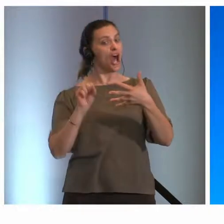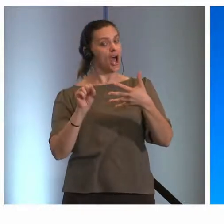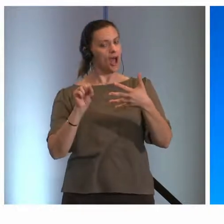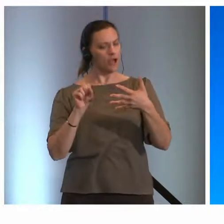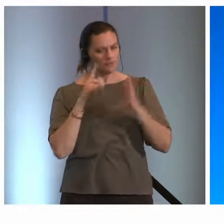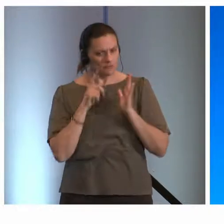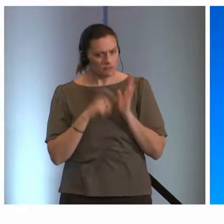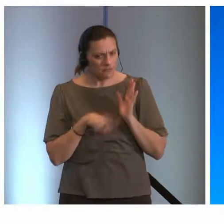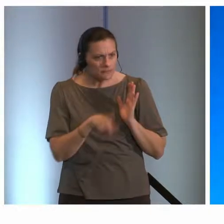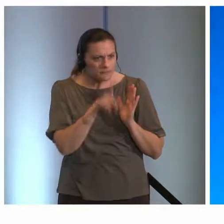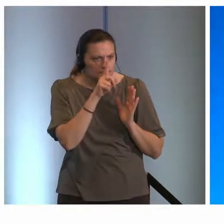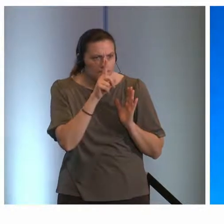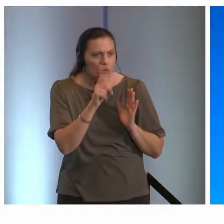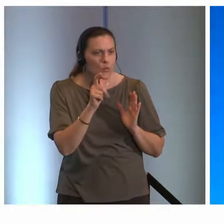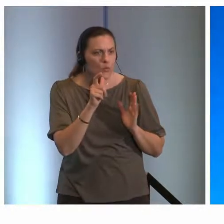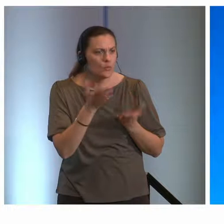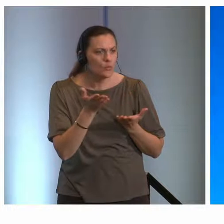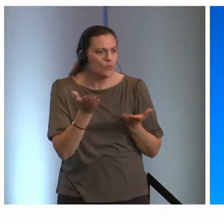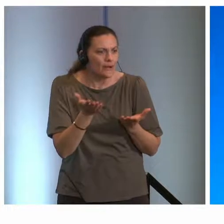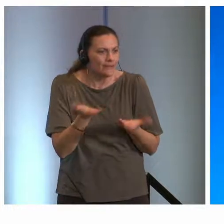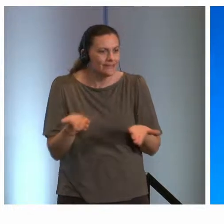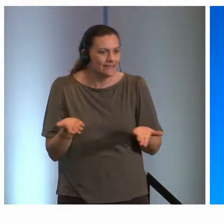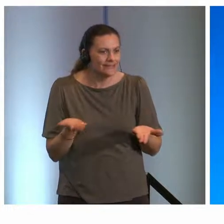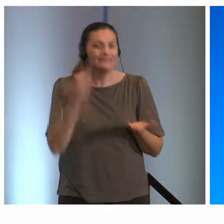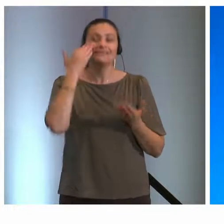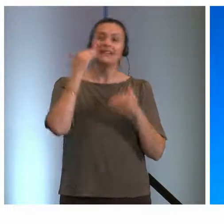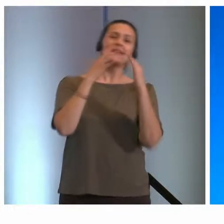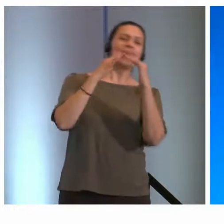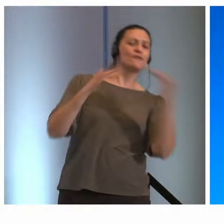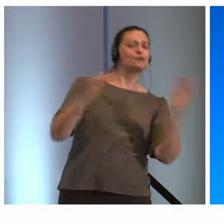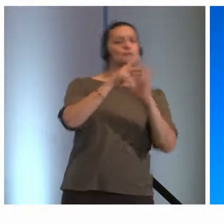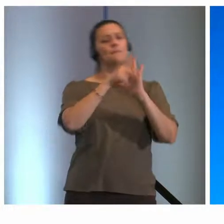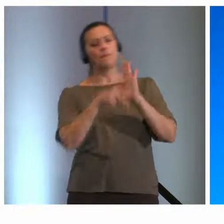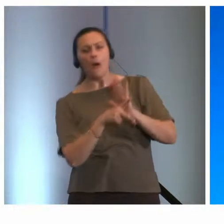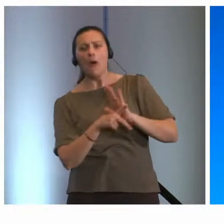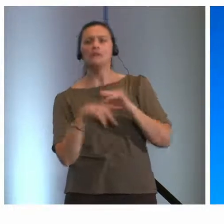So what's missing? So when we talk about inclusion